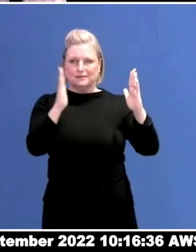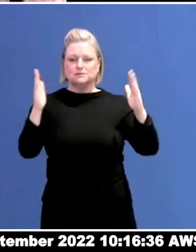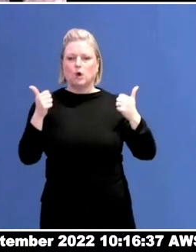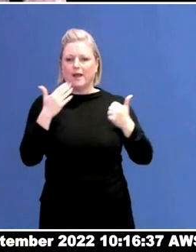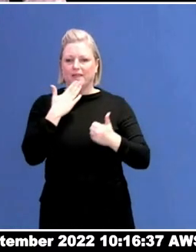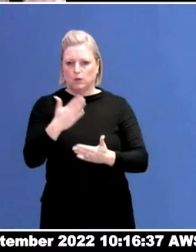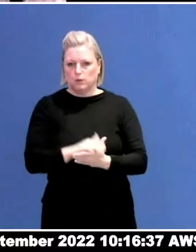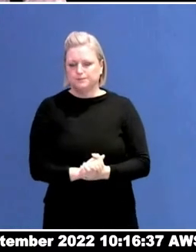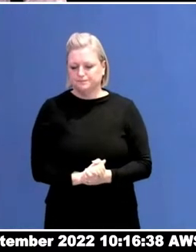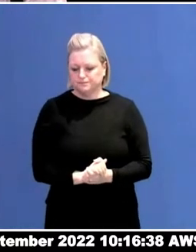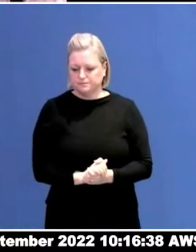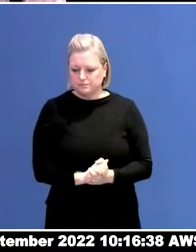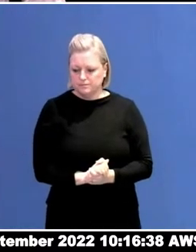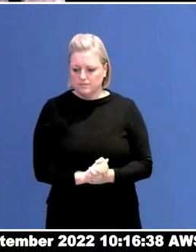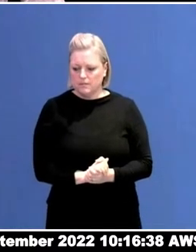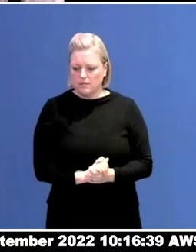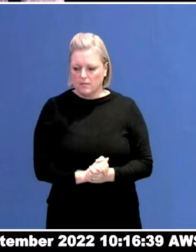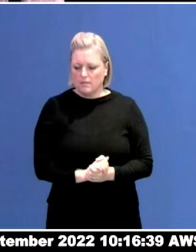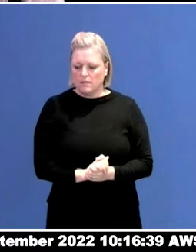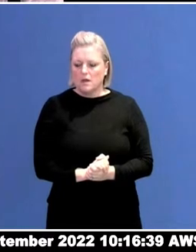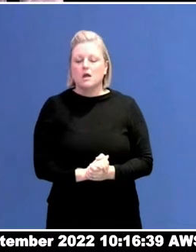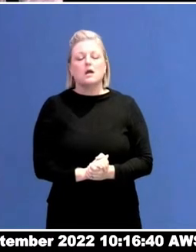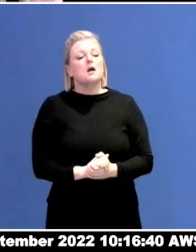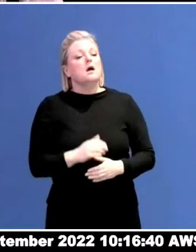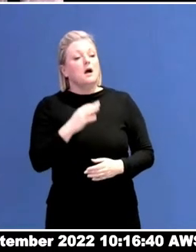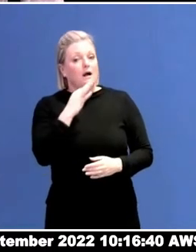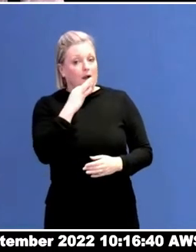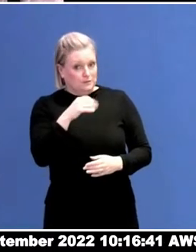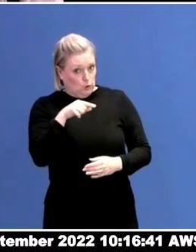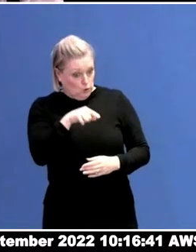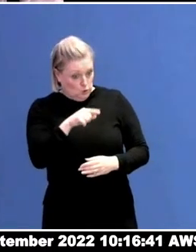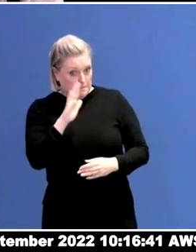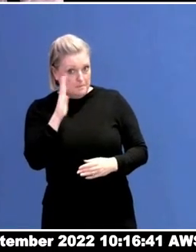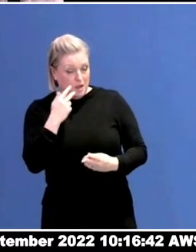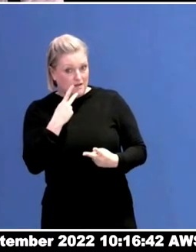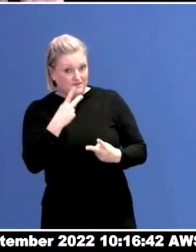When you went to see Aaron, were you able to see him immediately?